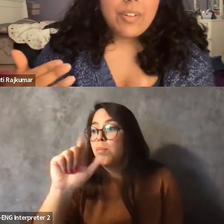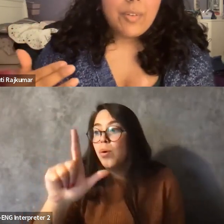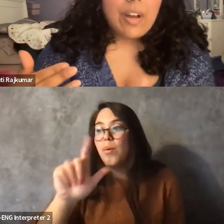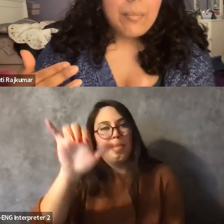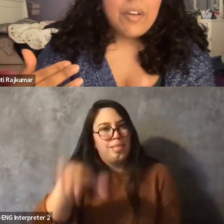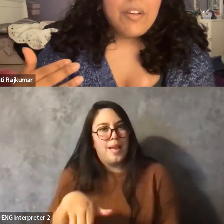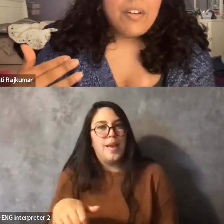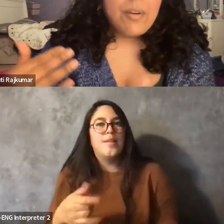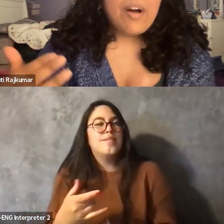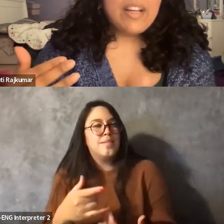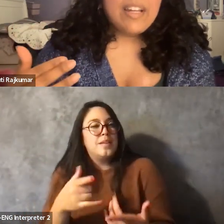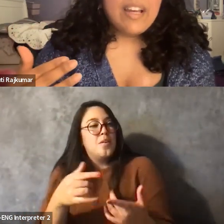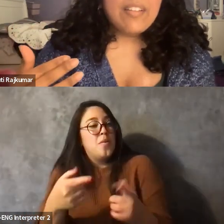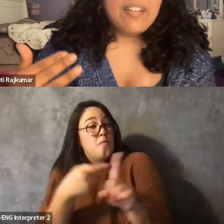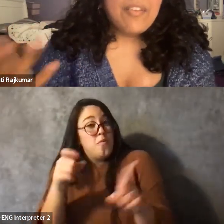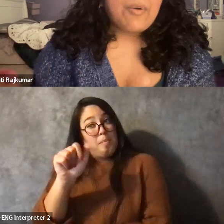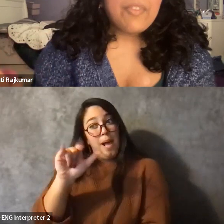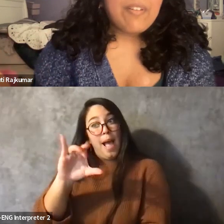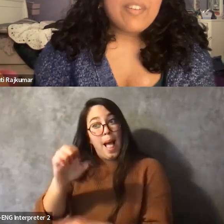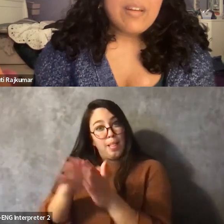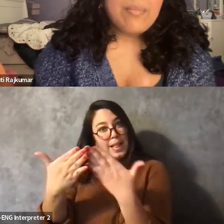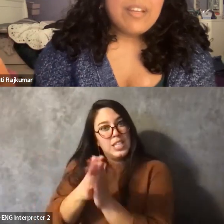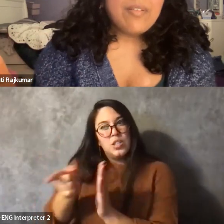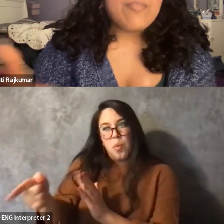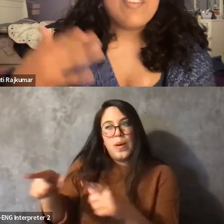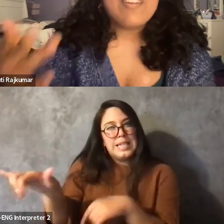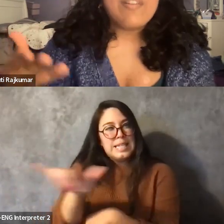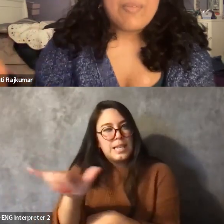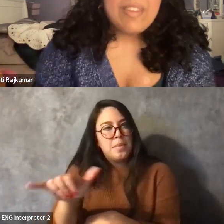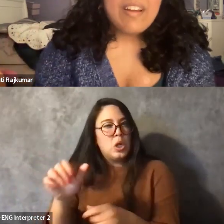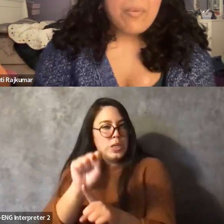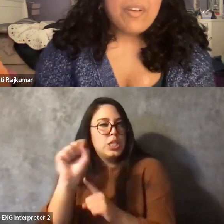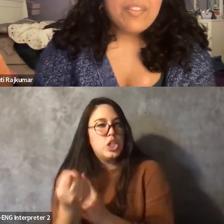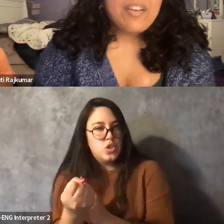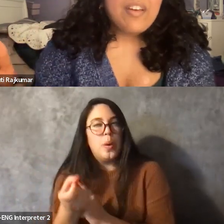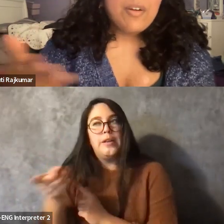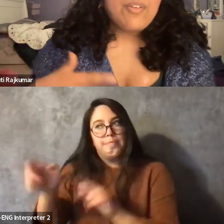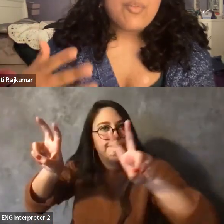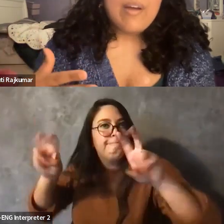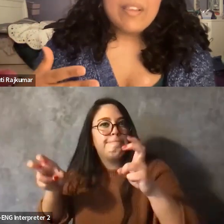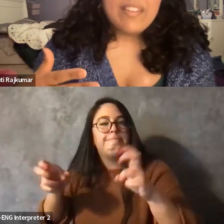to describe her body, and another quote that resonated with me there was her describing this